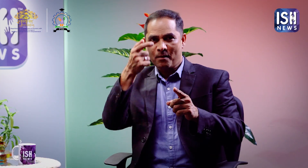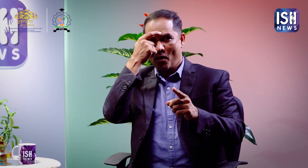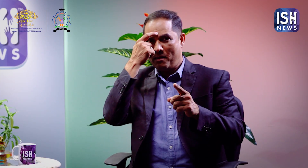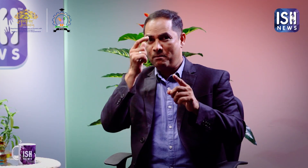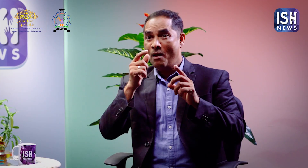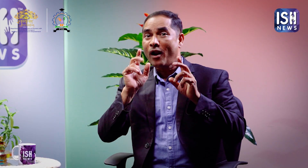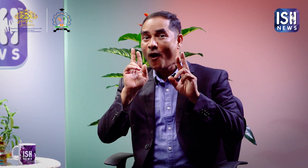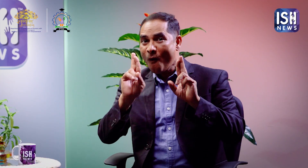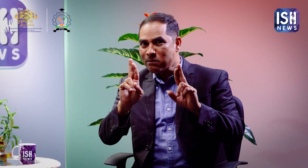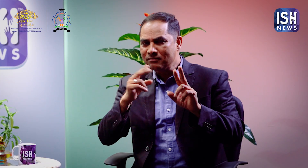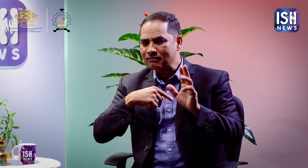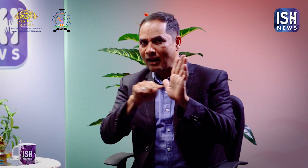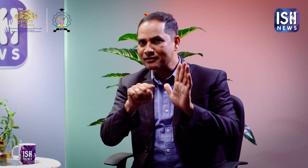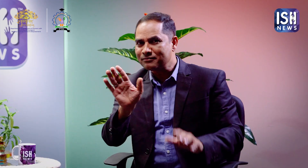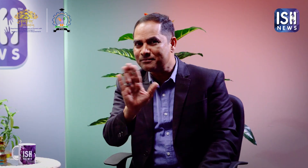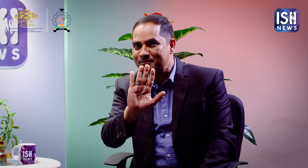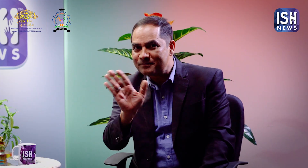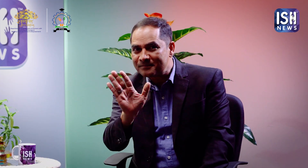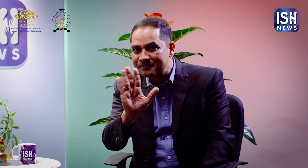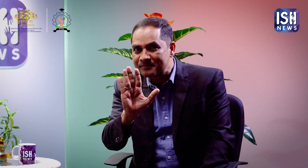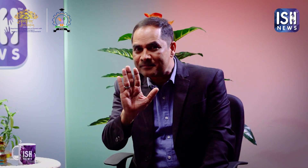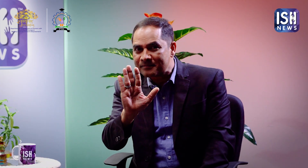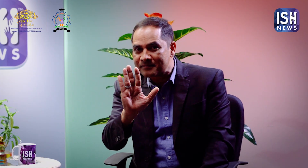I hope you don’t see this as negativity.